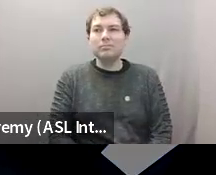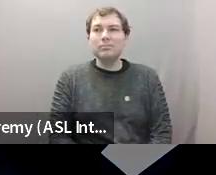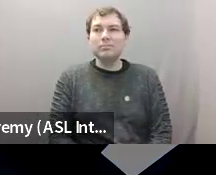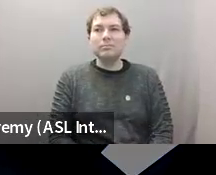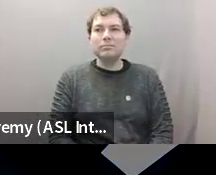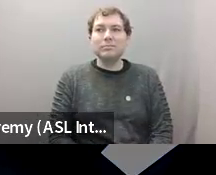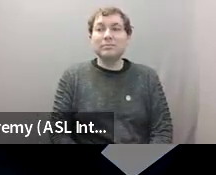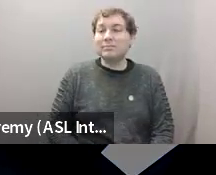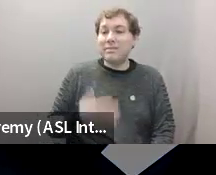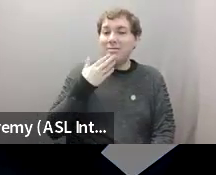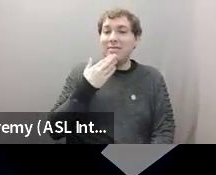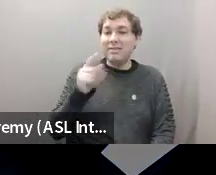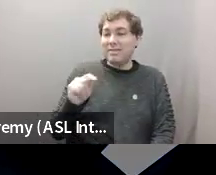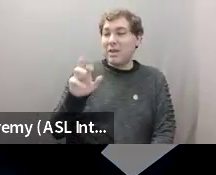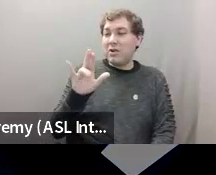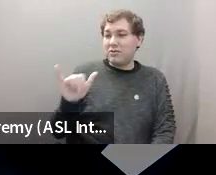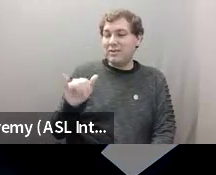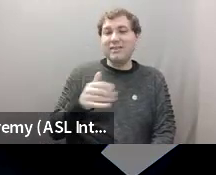Linda Pogue: Thank you, Troy. Linda Pogue: Thank you, Cassidy.